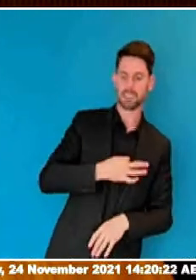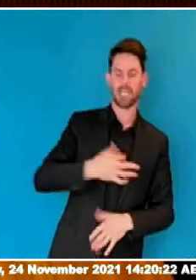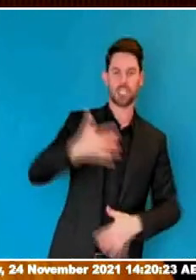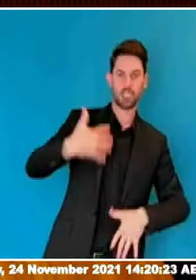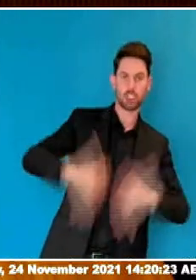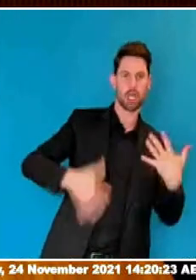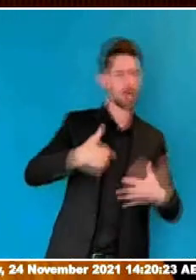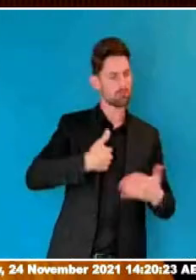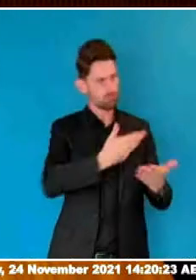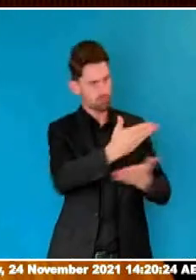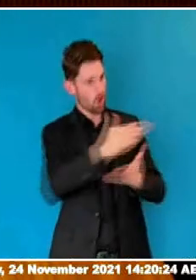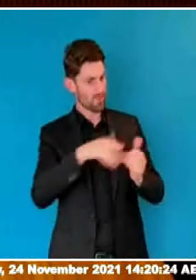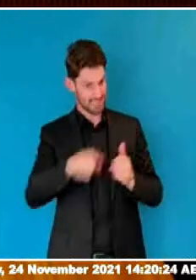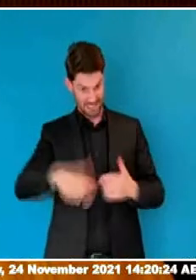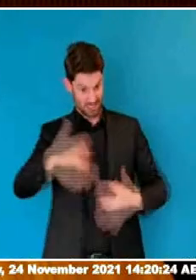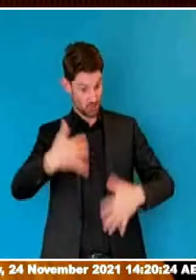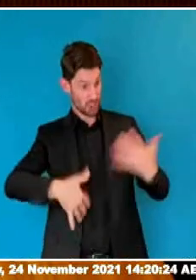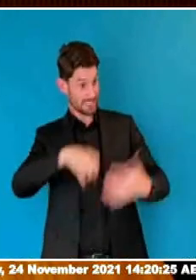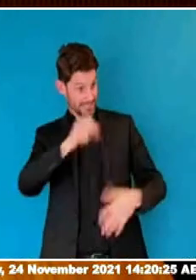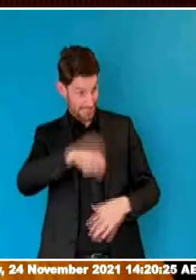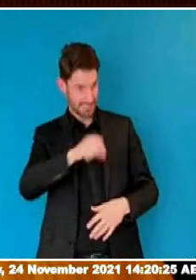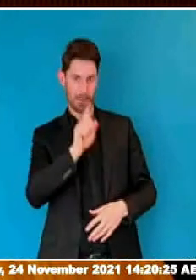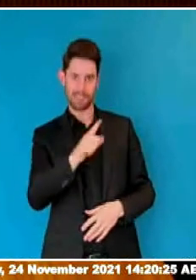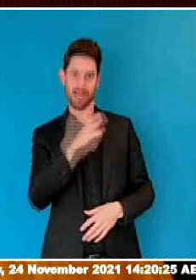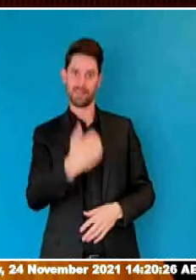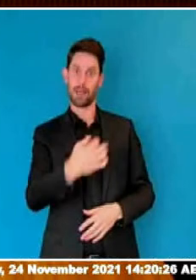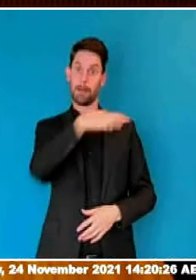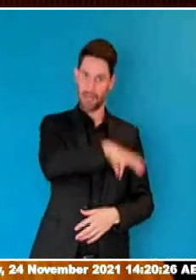opportunities and what are the benefits, and that's a key legislative function of our